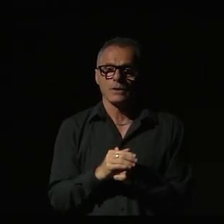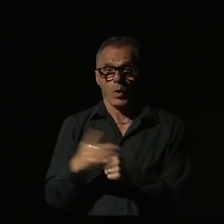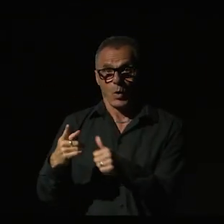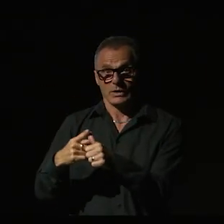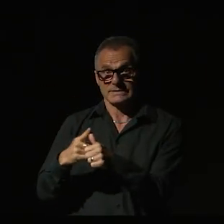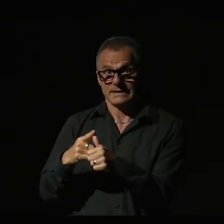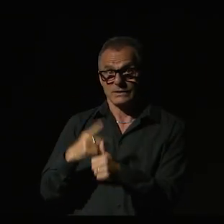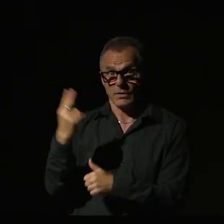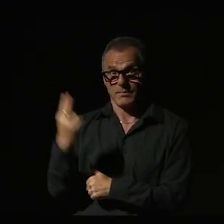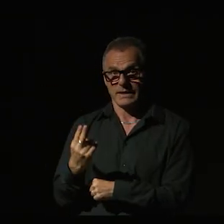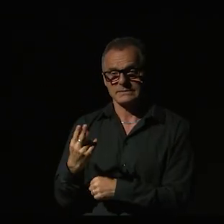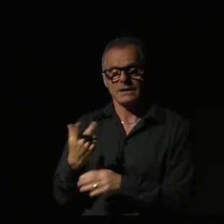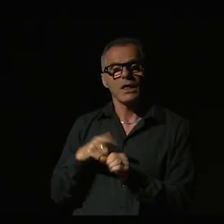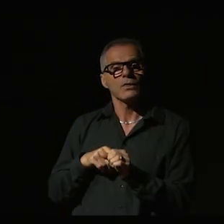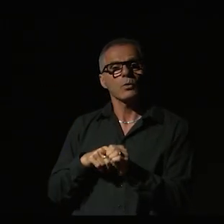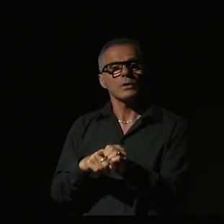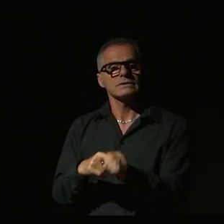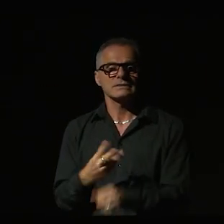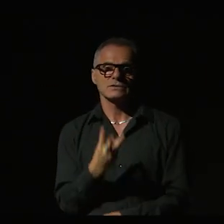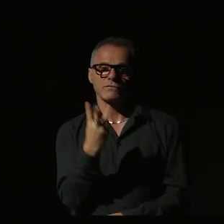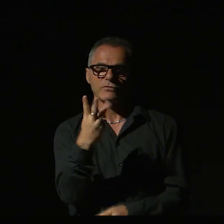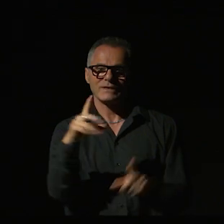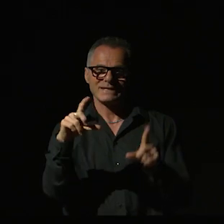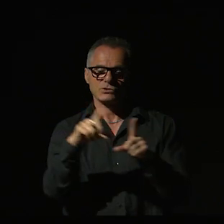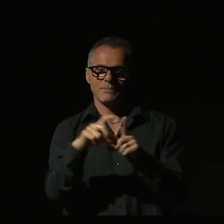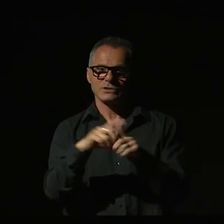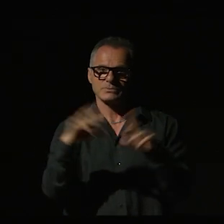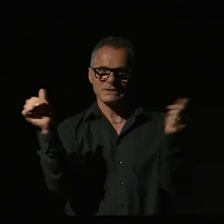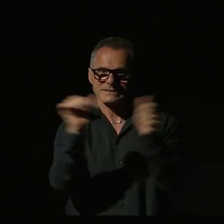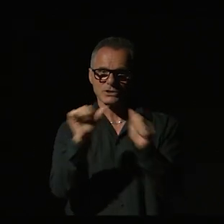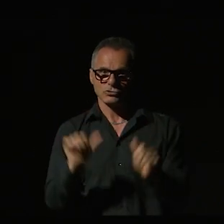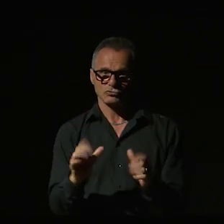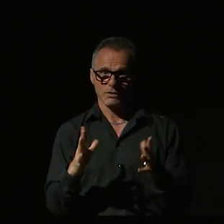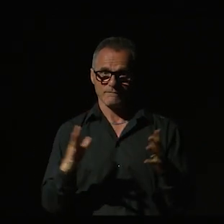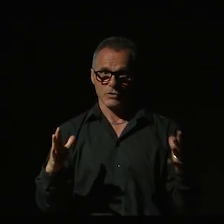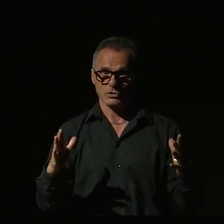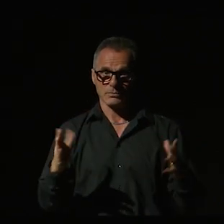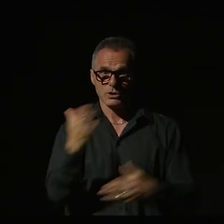the qualities of three-dimensional sculptural volume into two dimensions